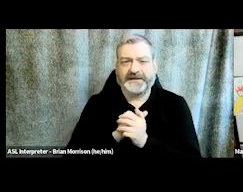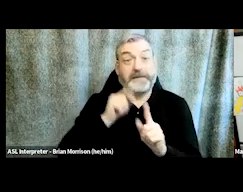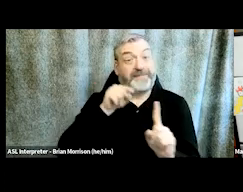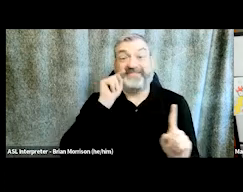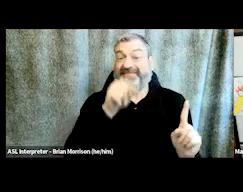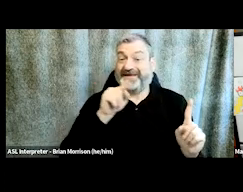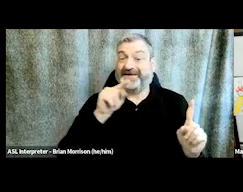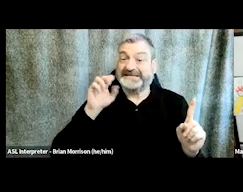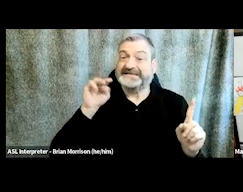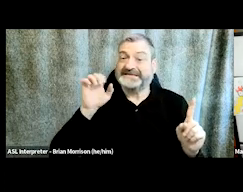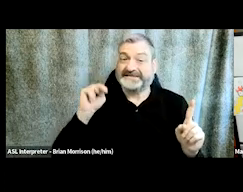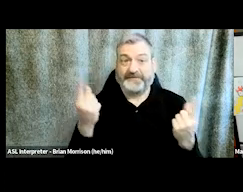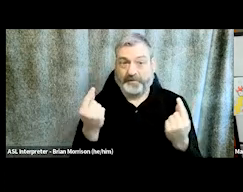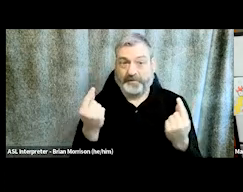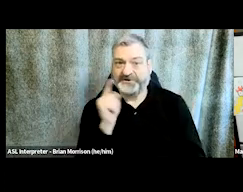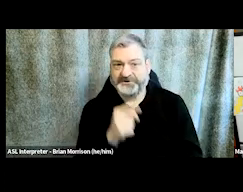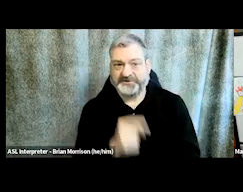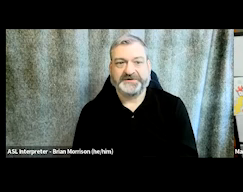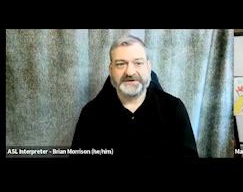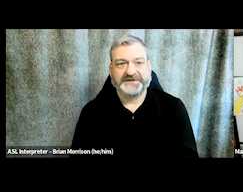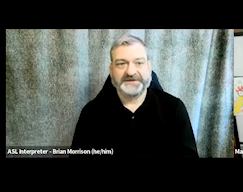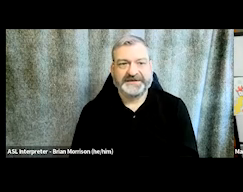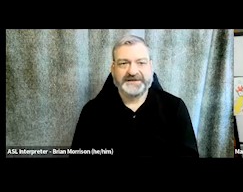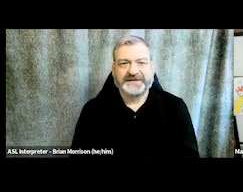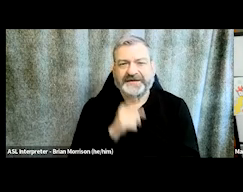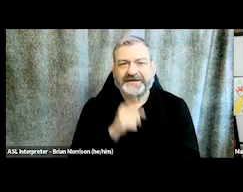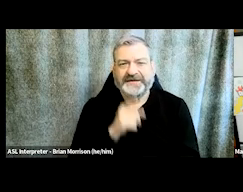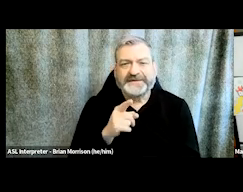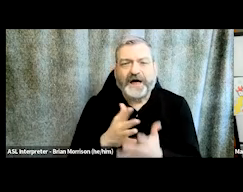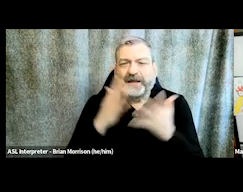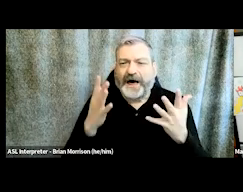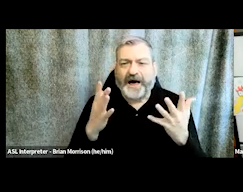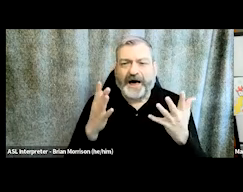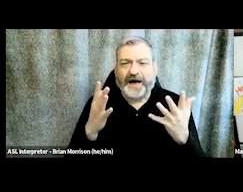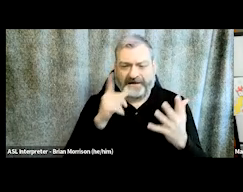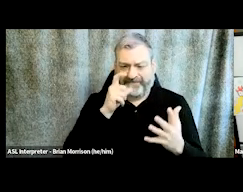What we're doing today is a lot of who we are and at the core of what we do.